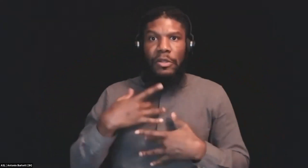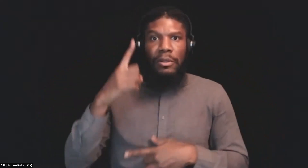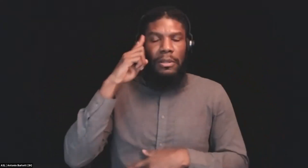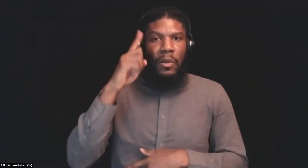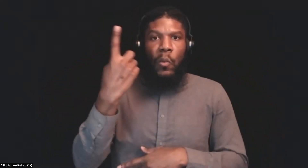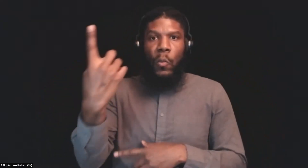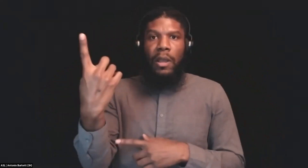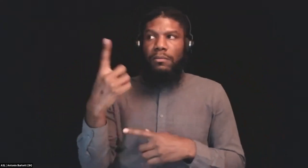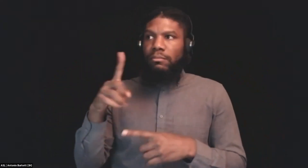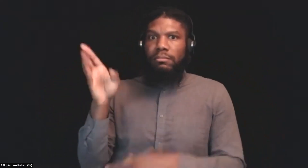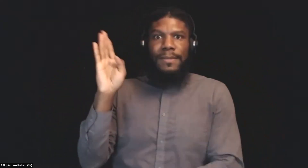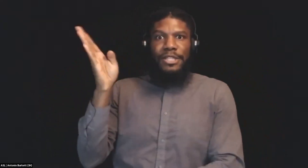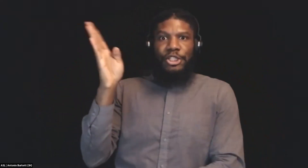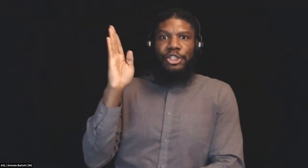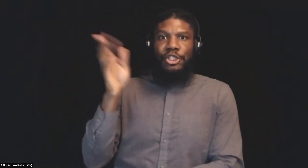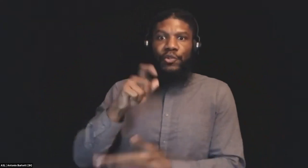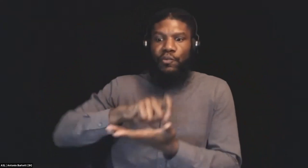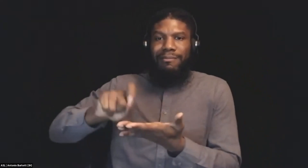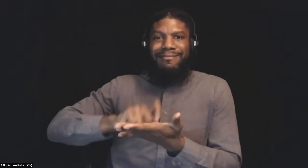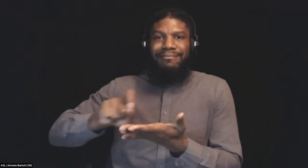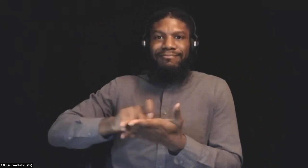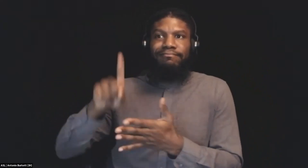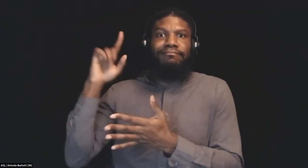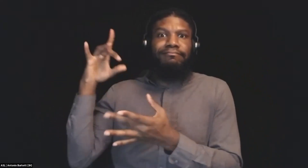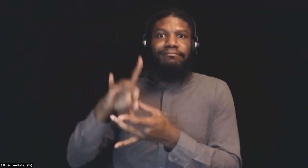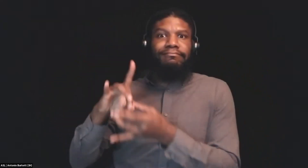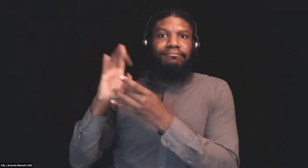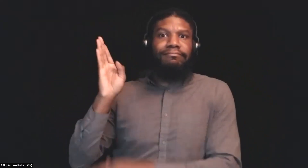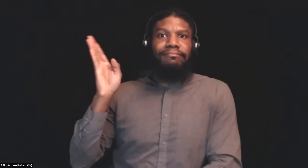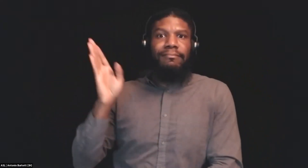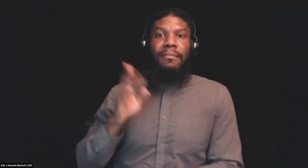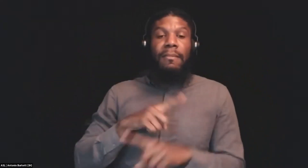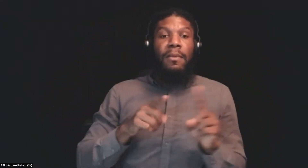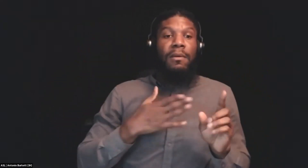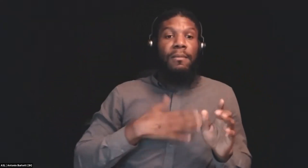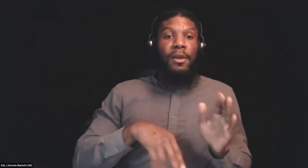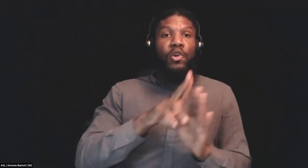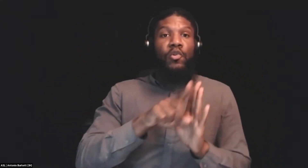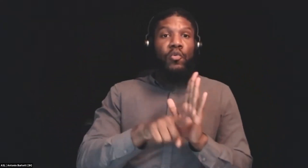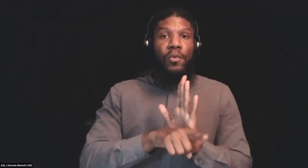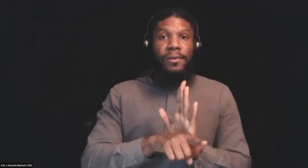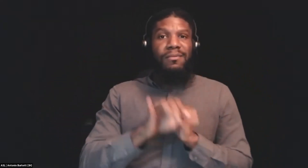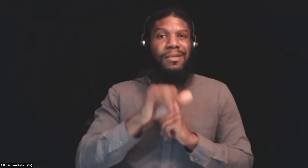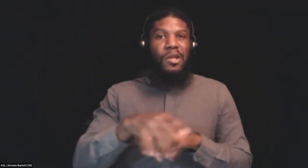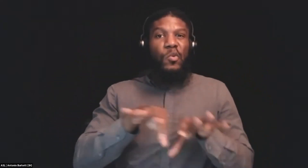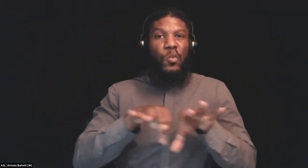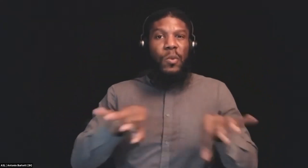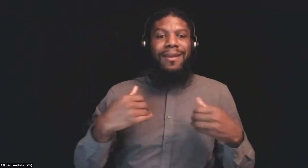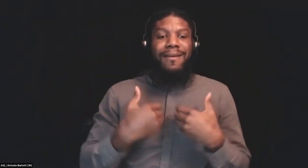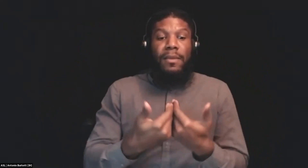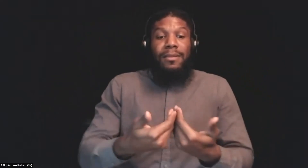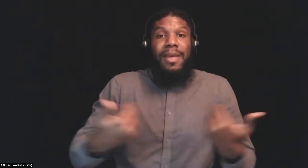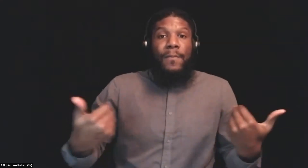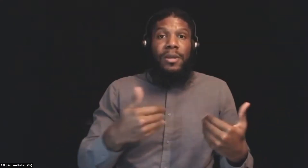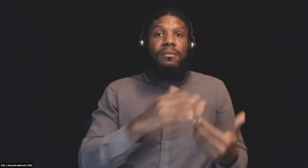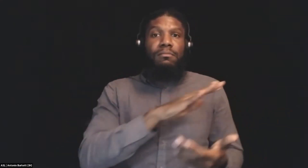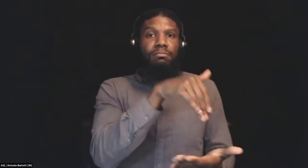undergraduate degree we had a separate Center for Speech, so I think that. One thing that would be